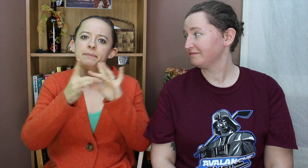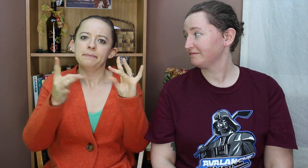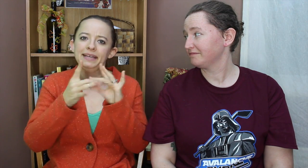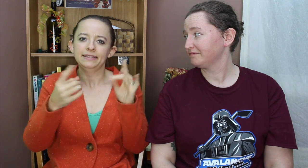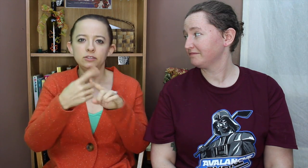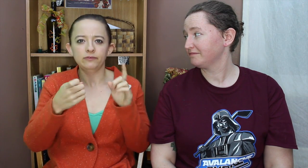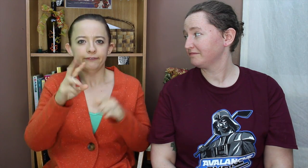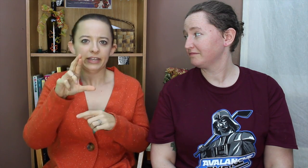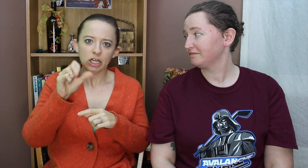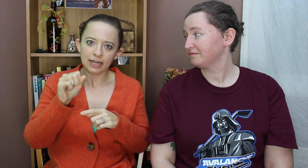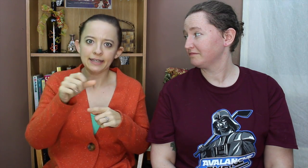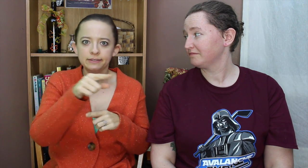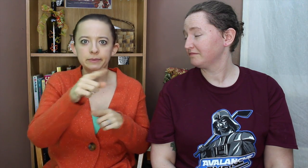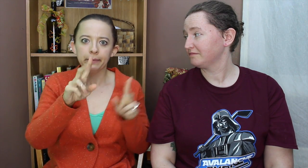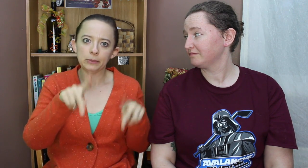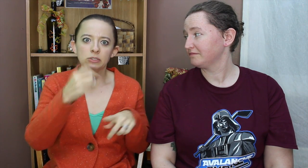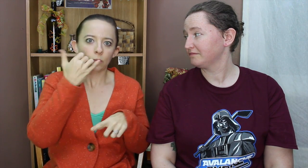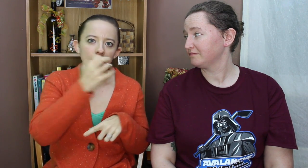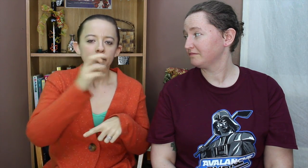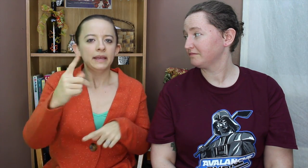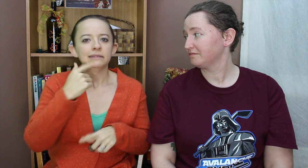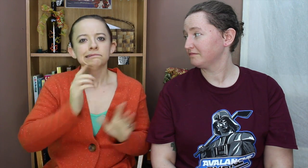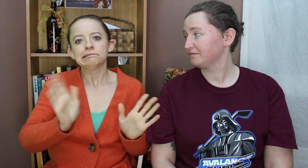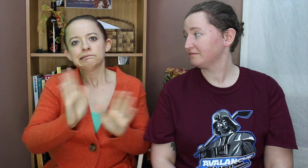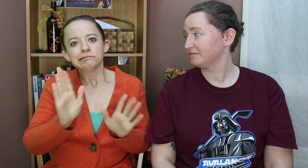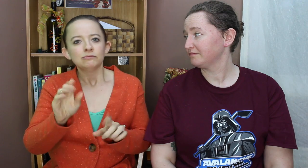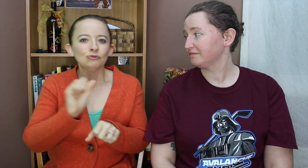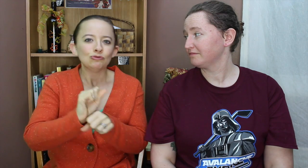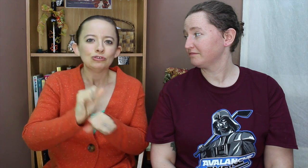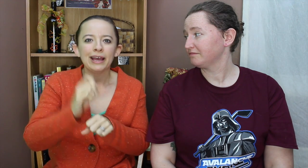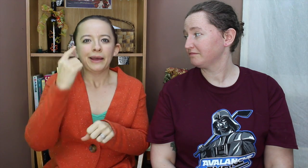there was a vlog of a VRS person calling back. Leaving a message,